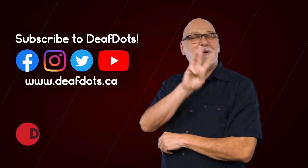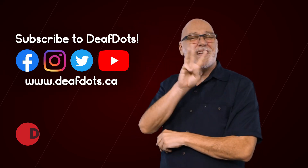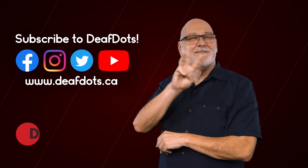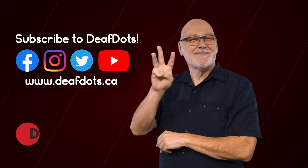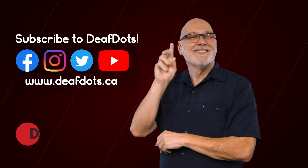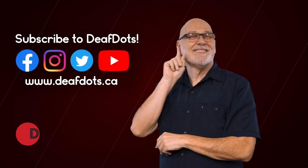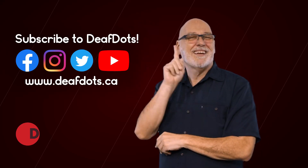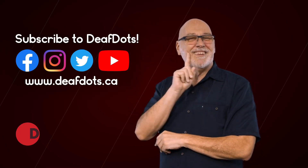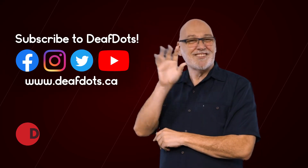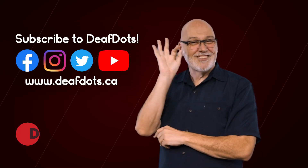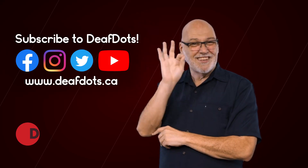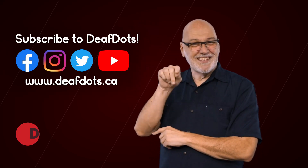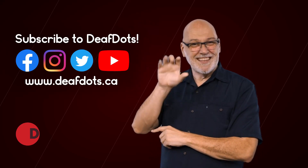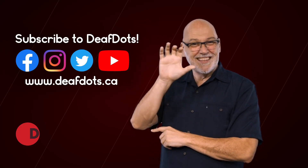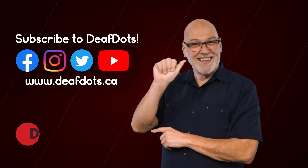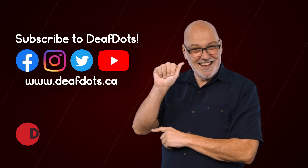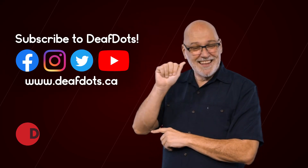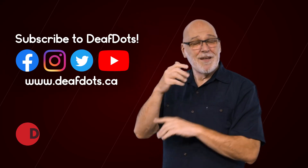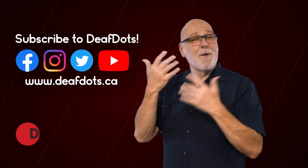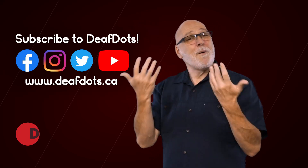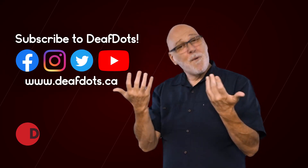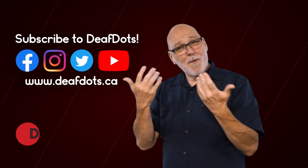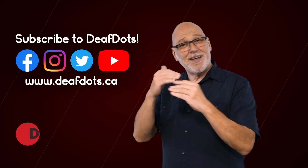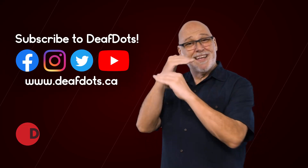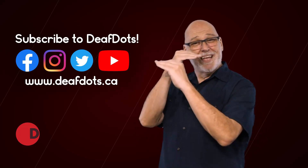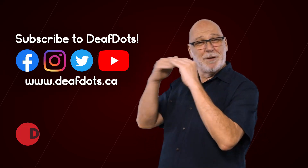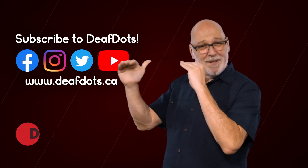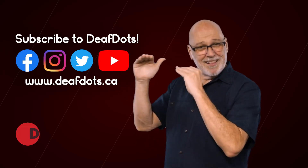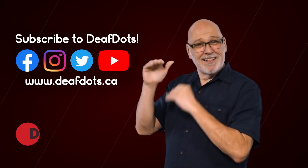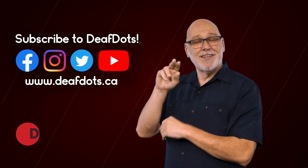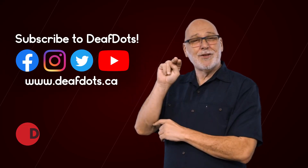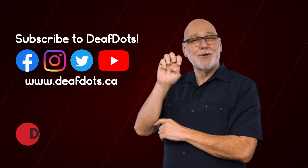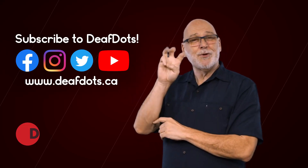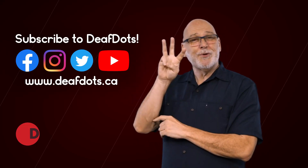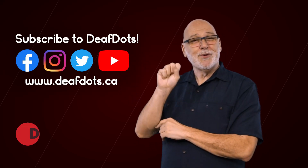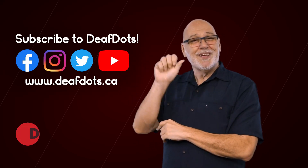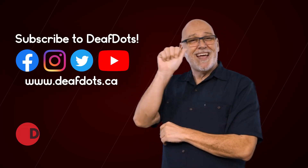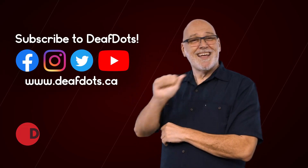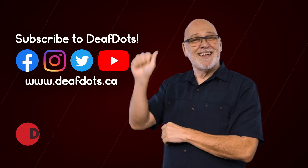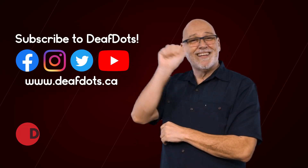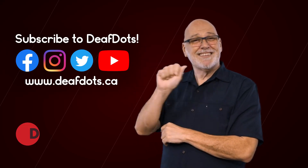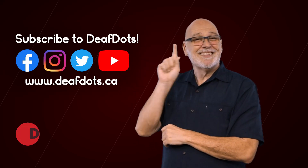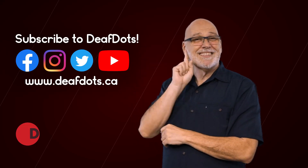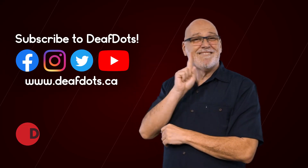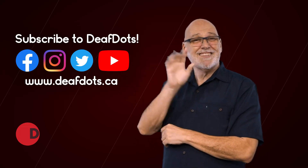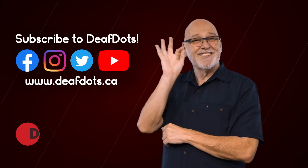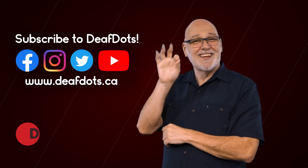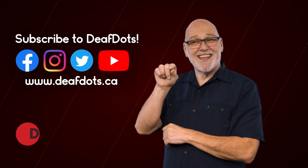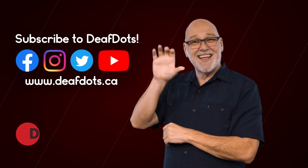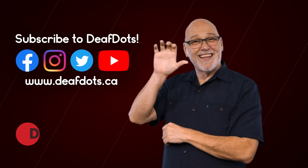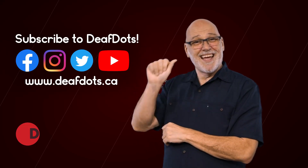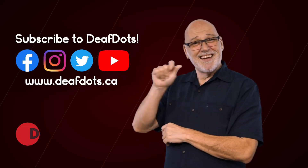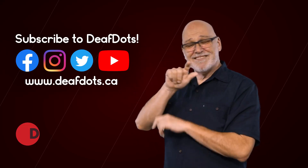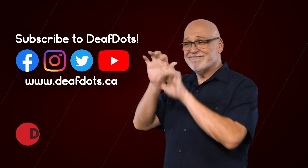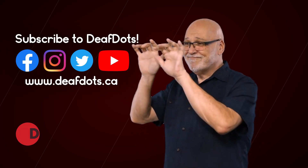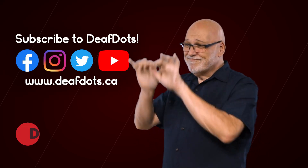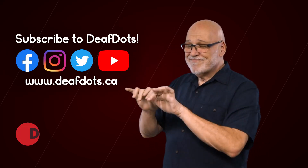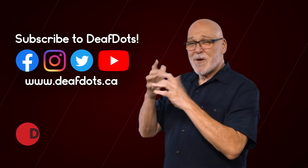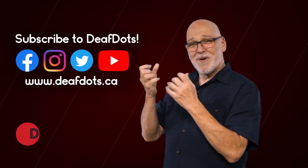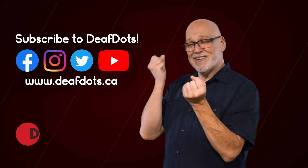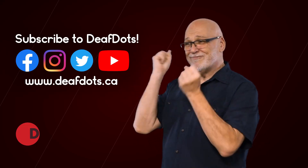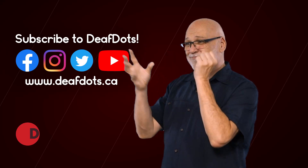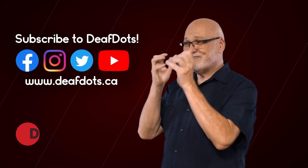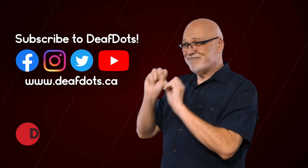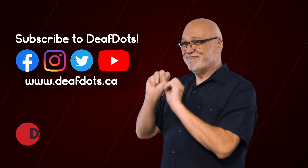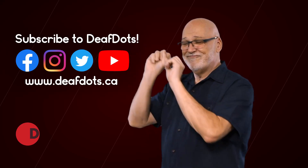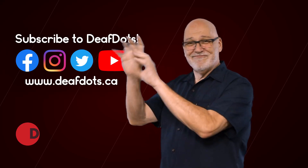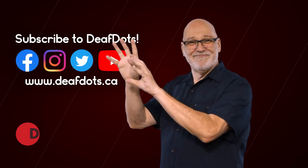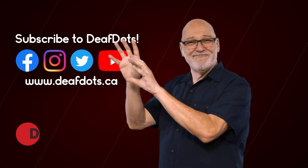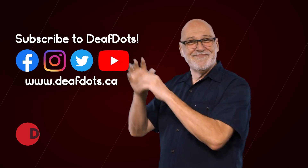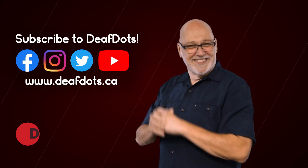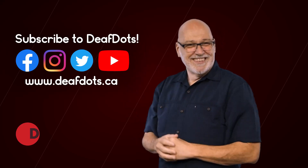www.DeafDots.ca or email to news@deafdots.ca